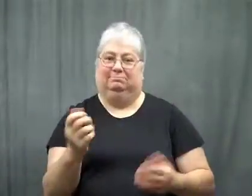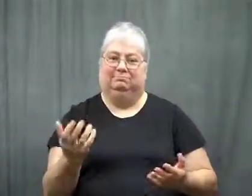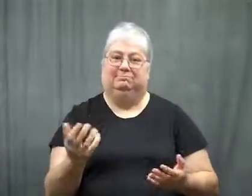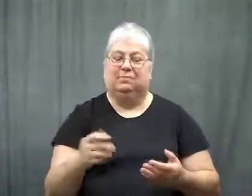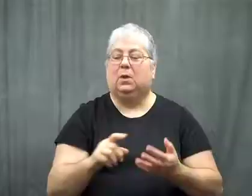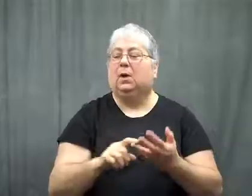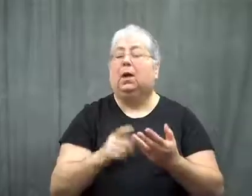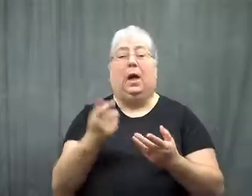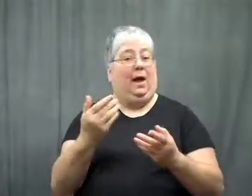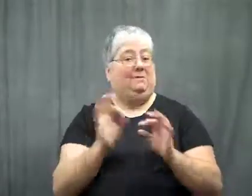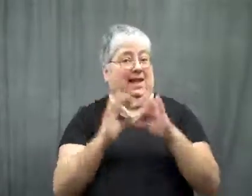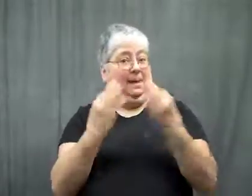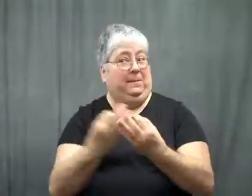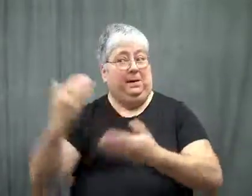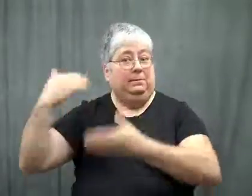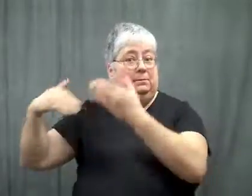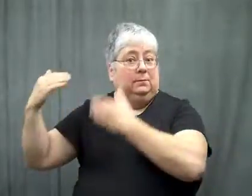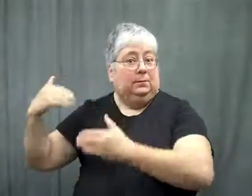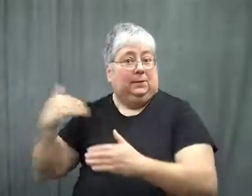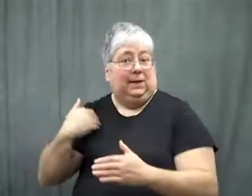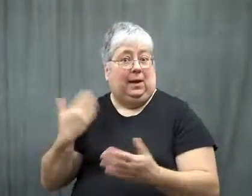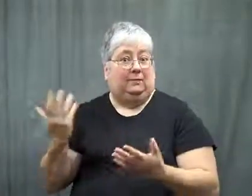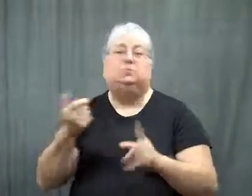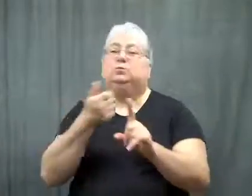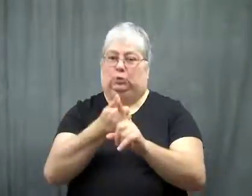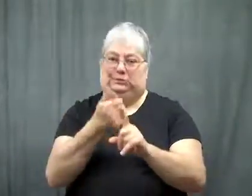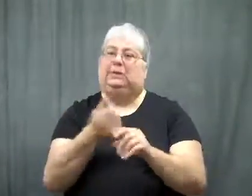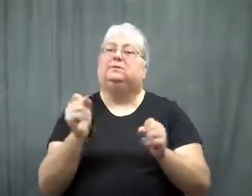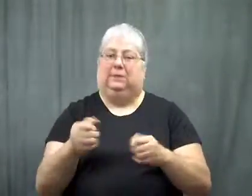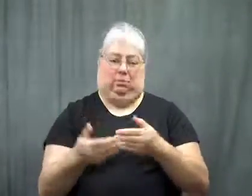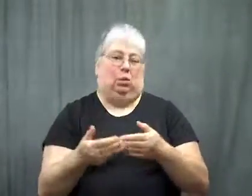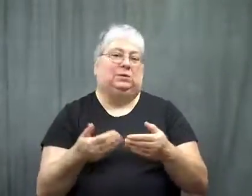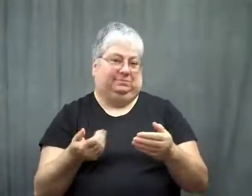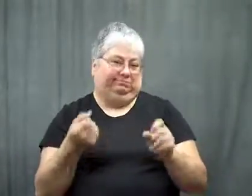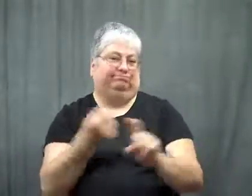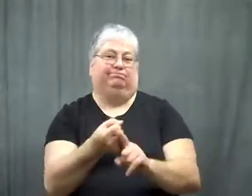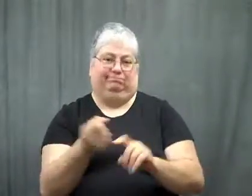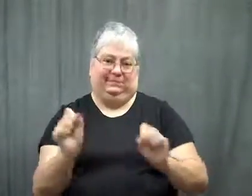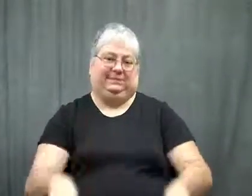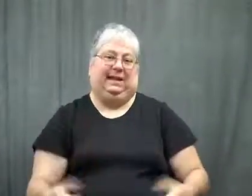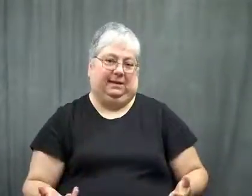A family history of osteoporosis increases your risk.